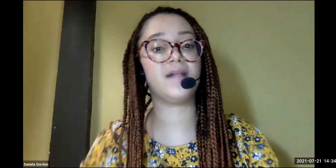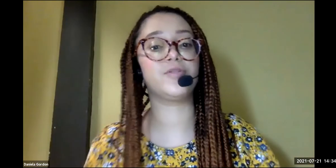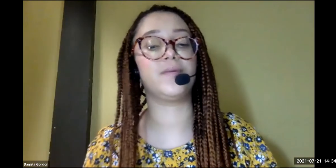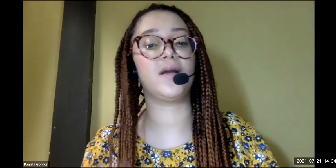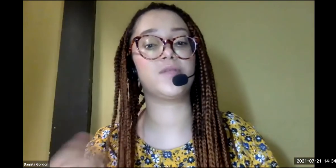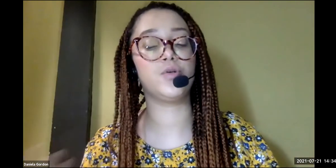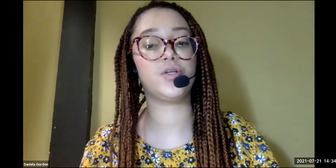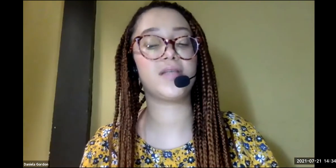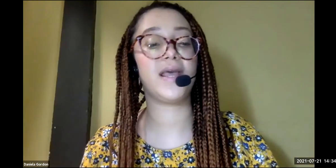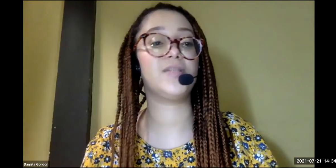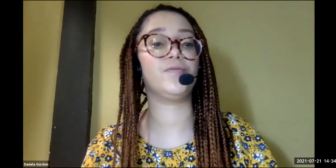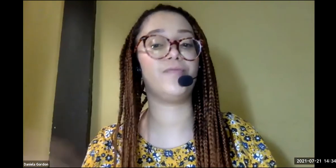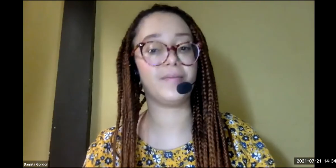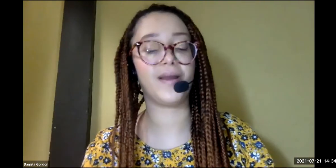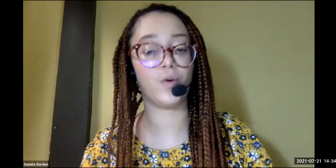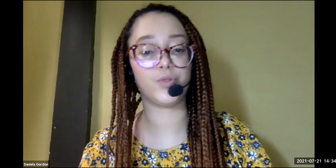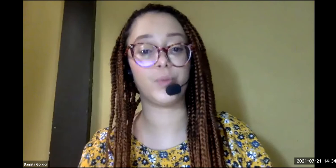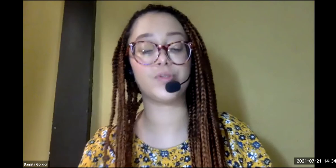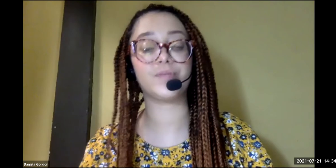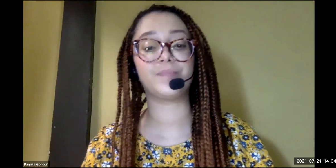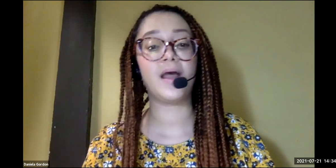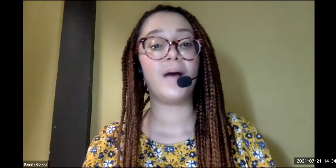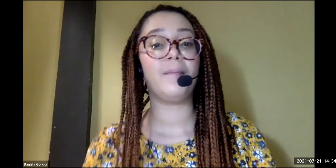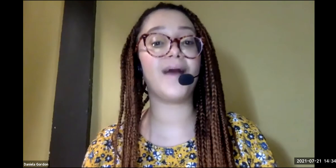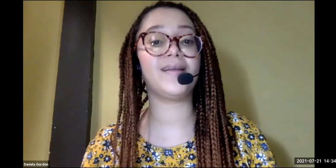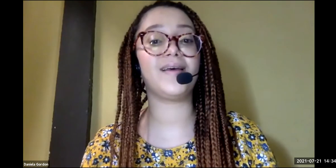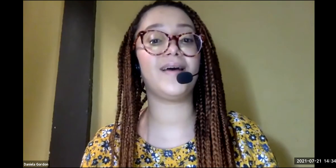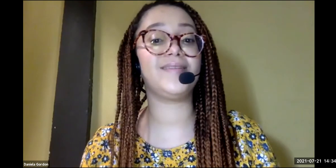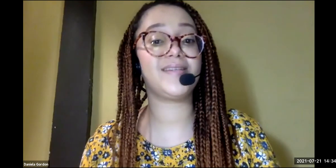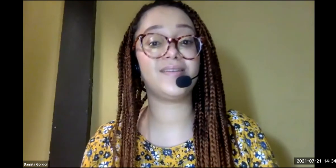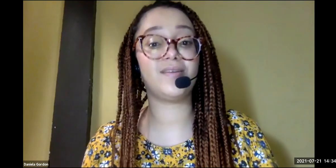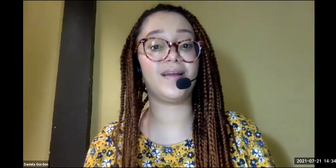express herself. I